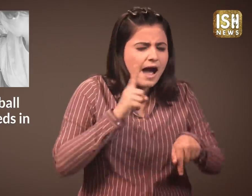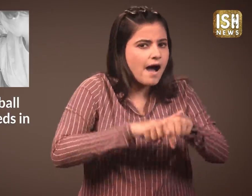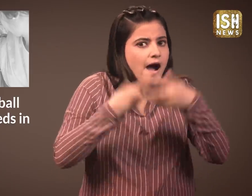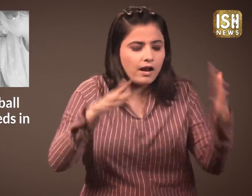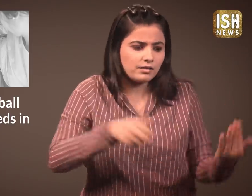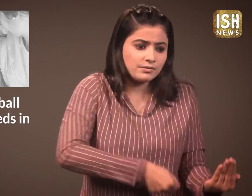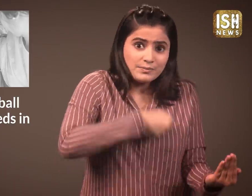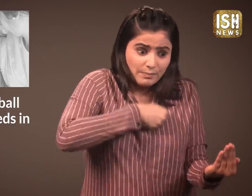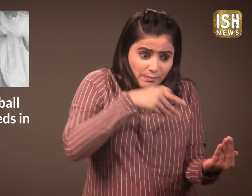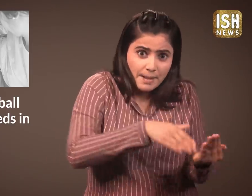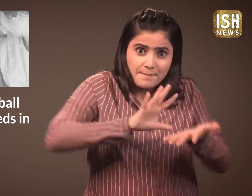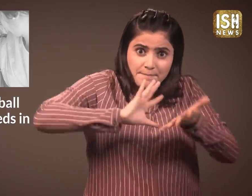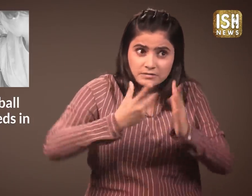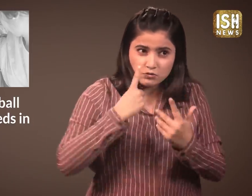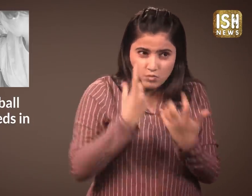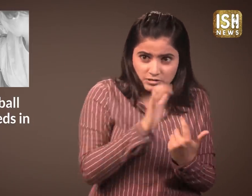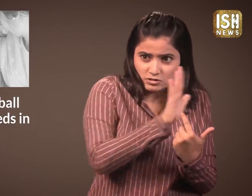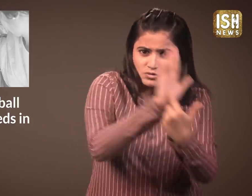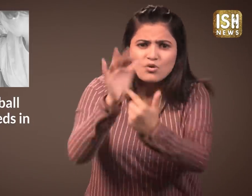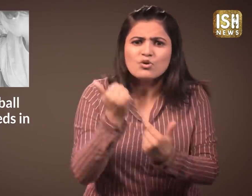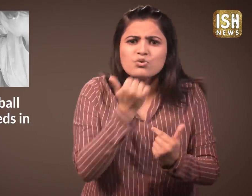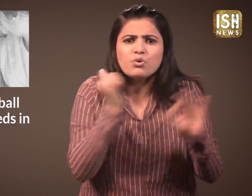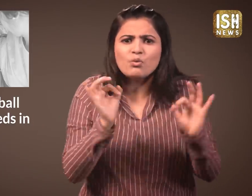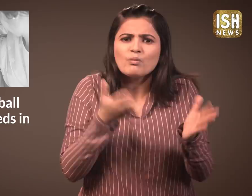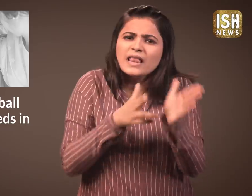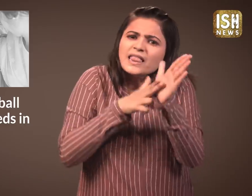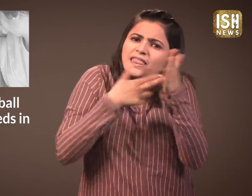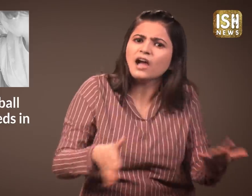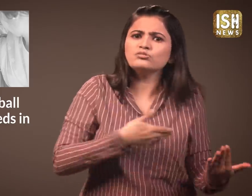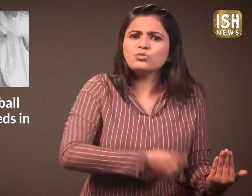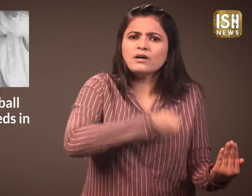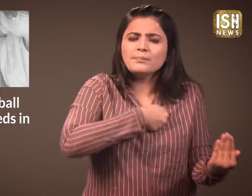When a woman breastfeeds, there is nothing vulgar. It is completely natural.